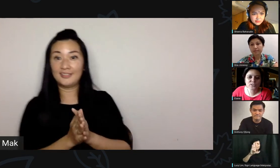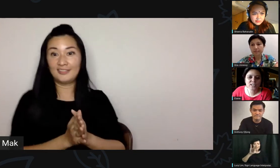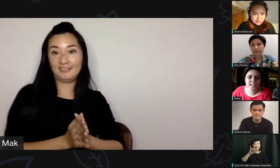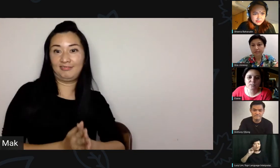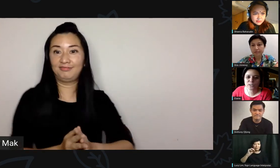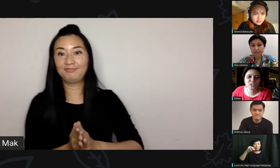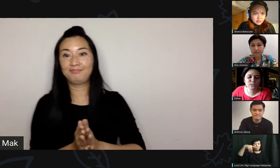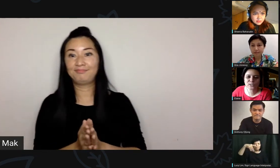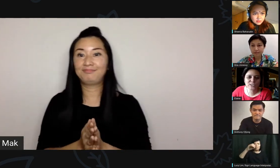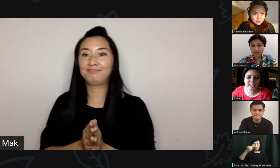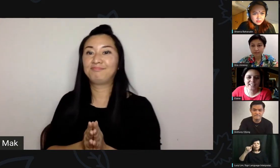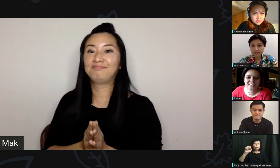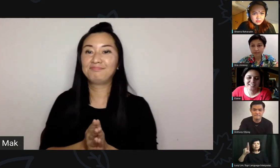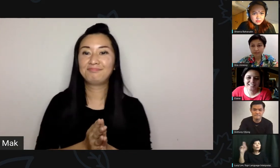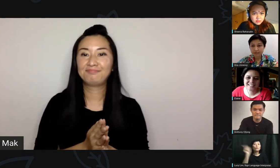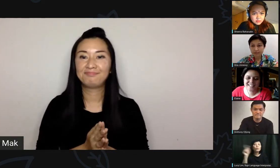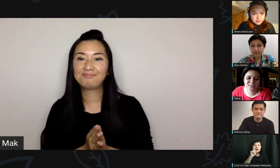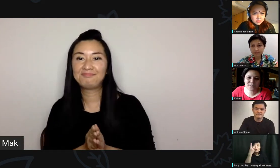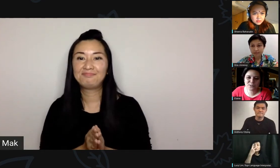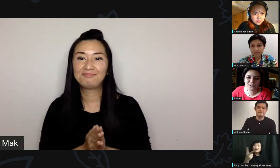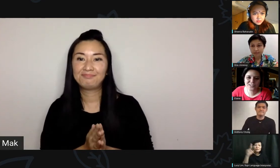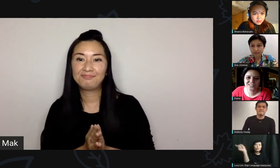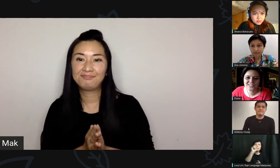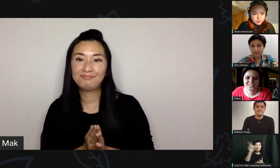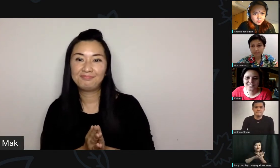Where did you see it? Where did you learn it? Tell me more.